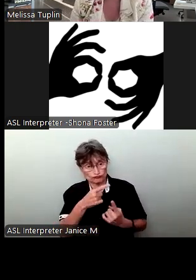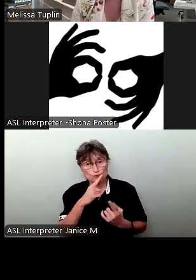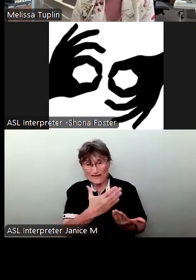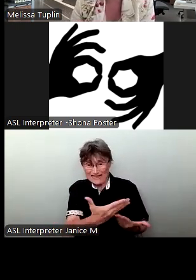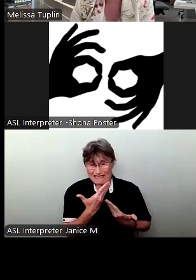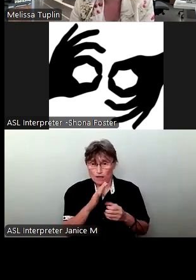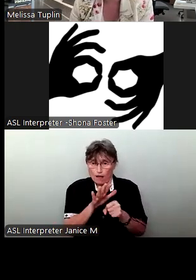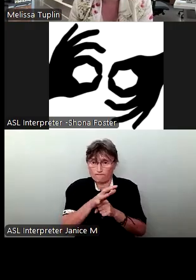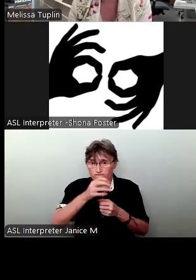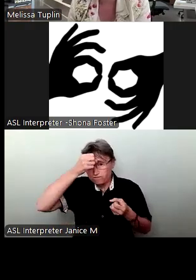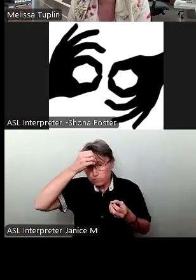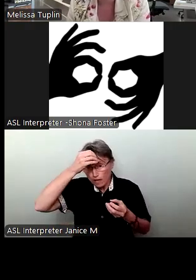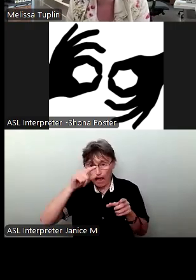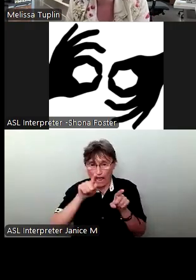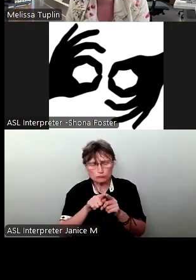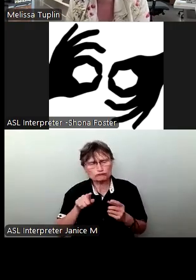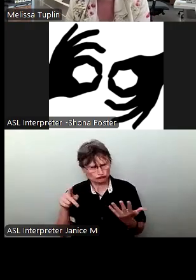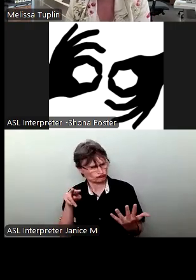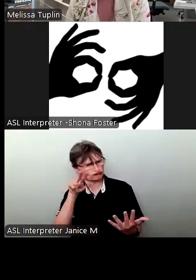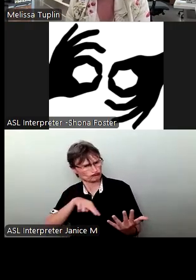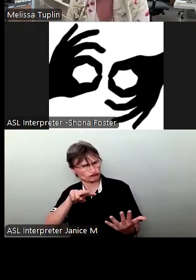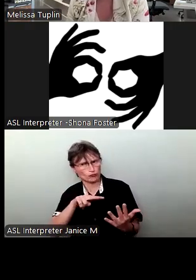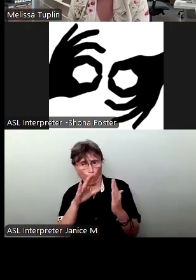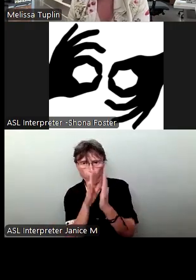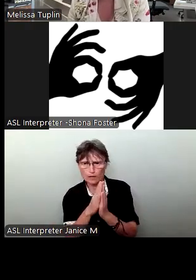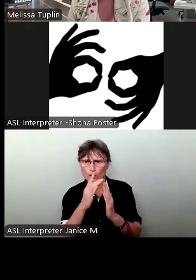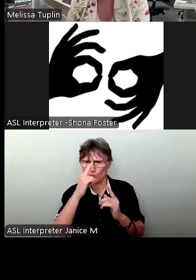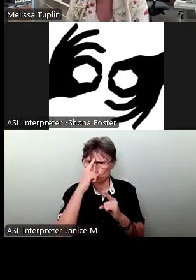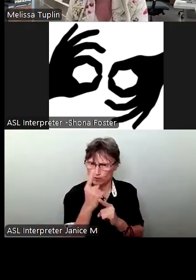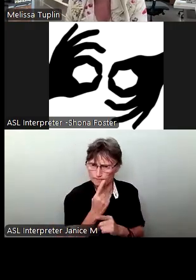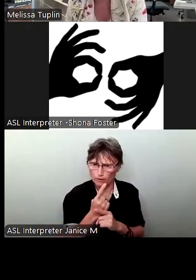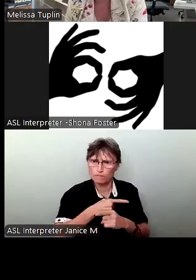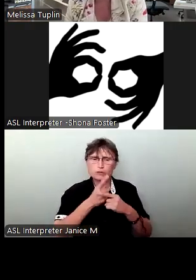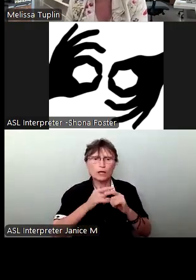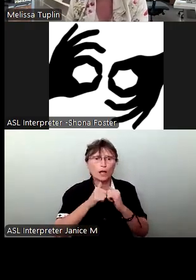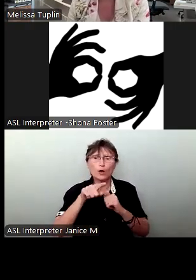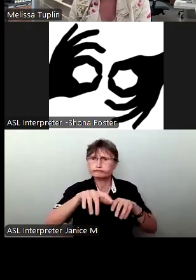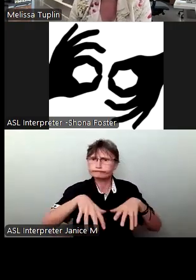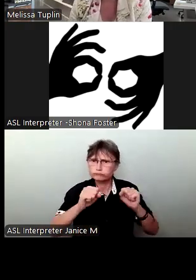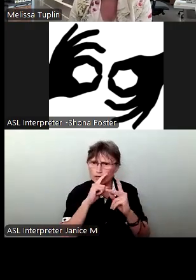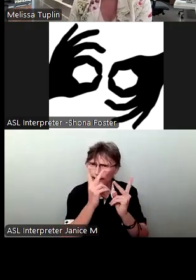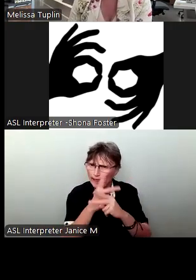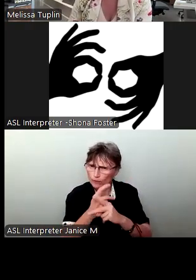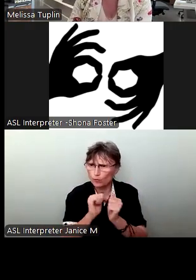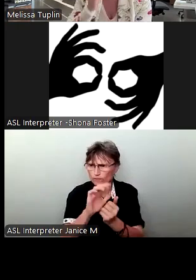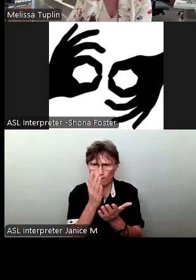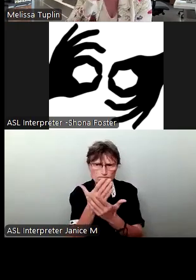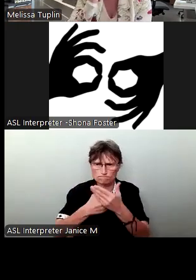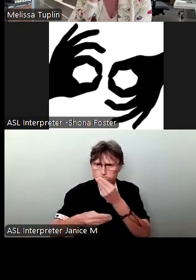is clearly described or calculated. Organizations may approach this in a variety of ways. While your